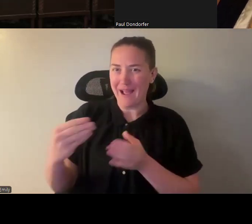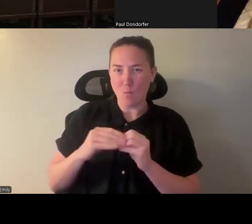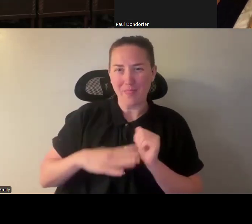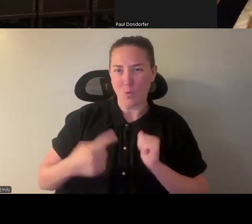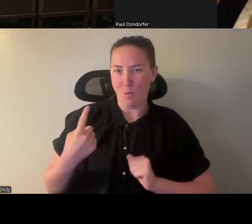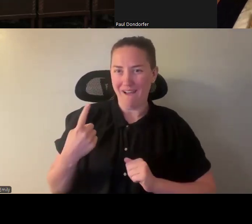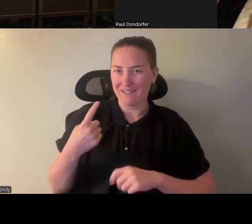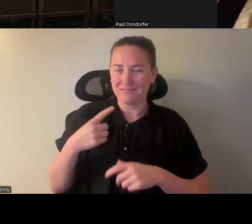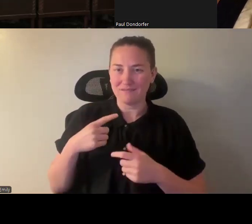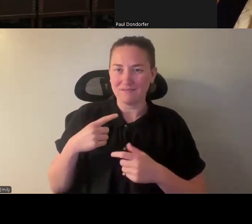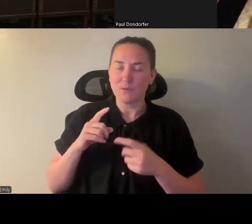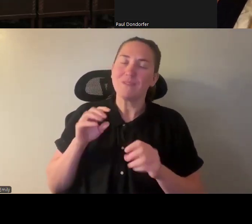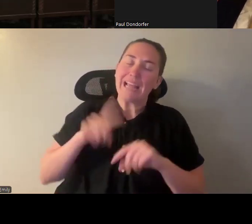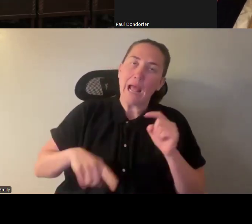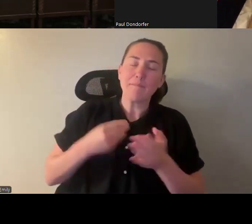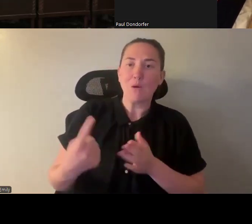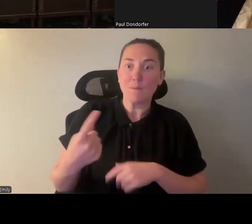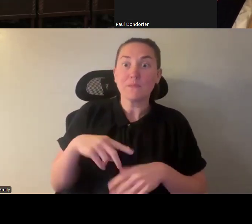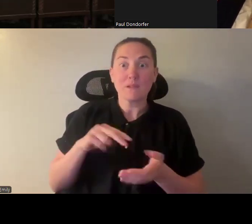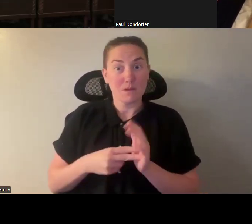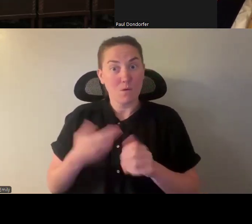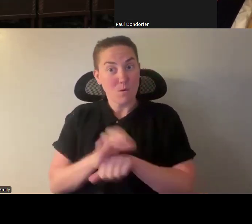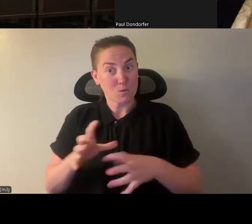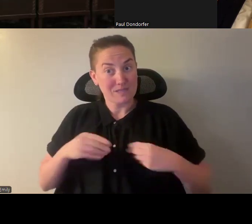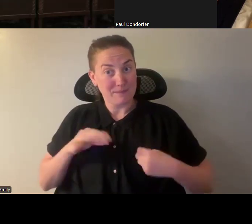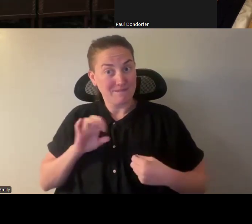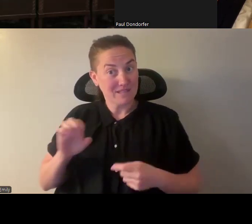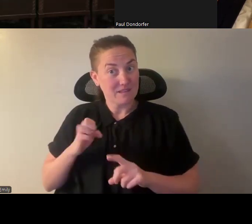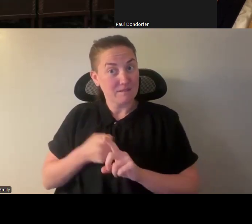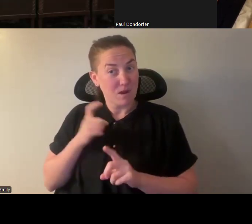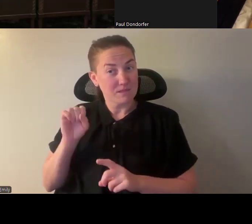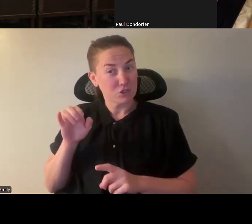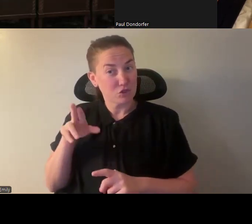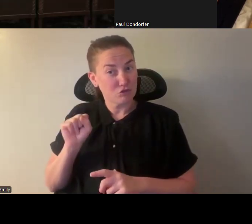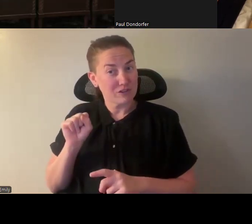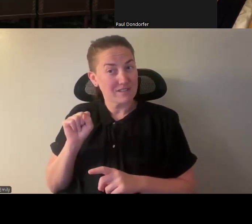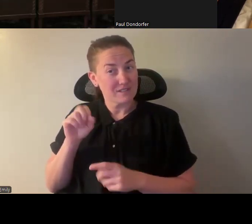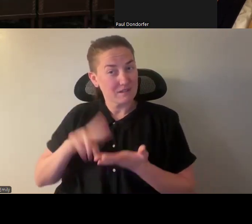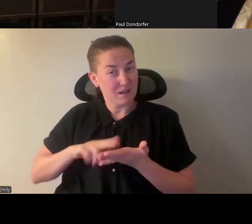Do you are you forced to accept these bundling fees from uh the secures in the contract bundling